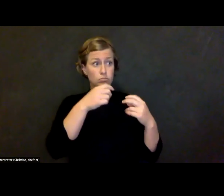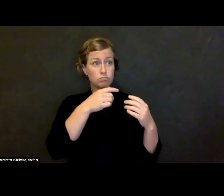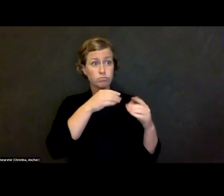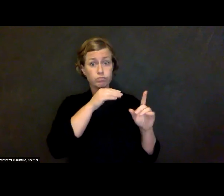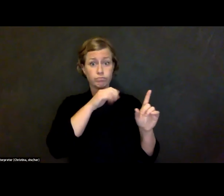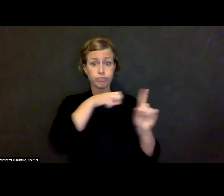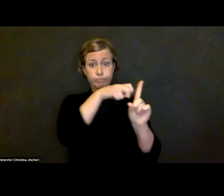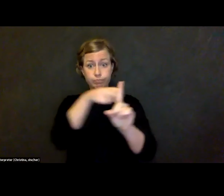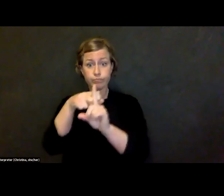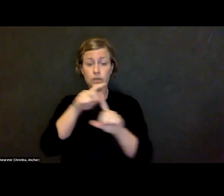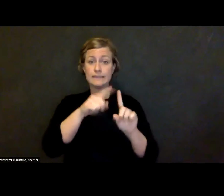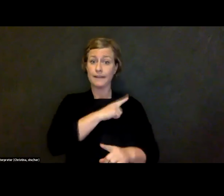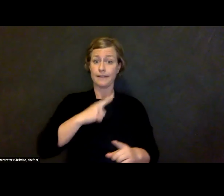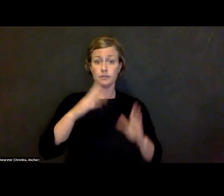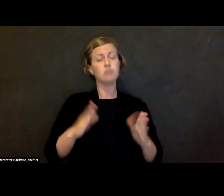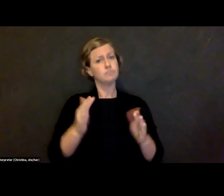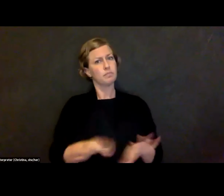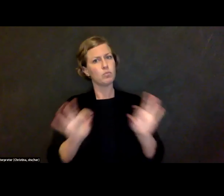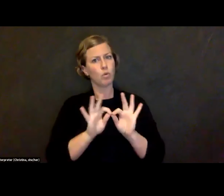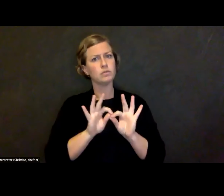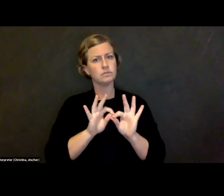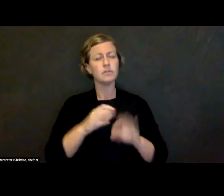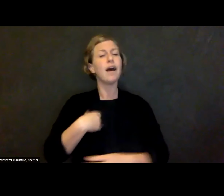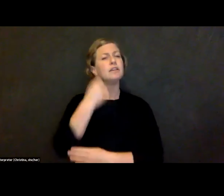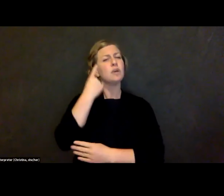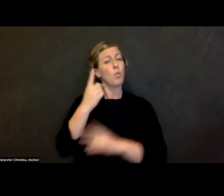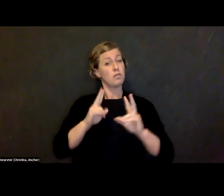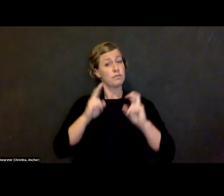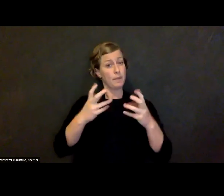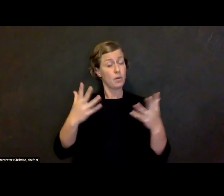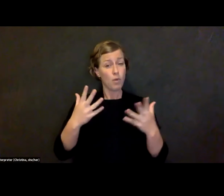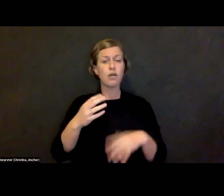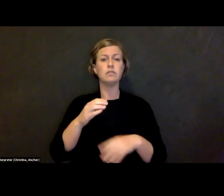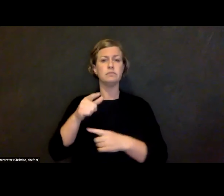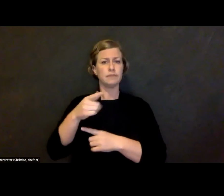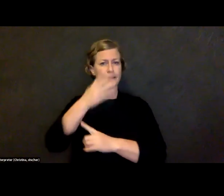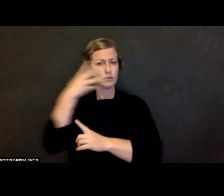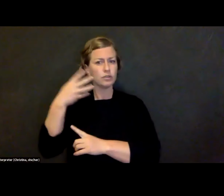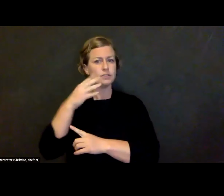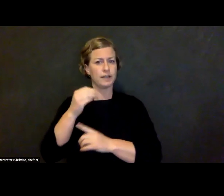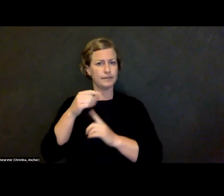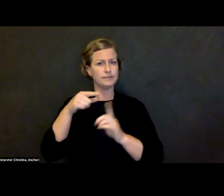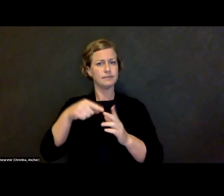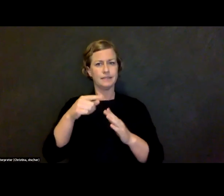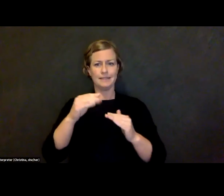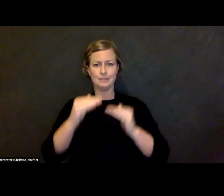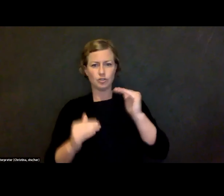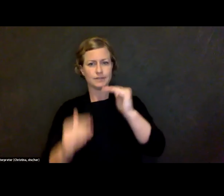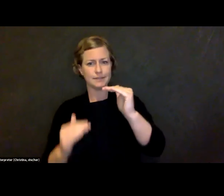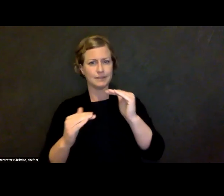conversations with legislators today and tomorrow are really helping to